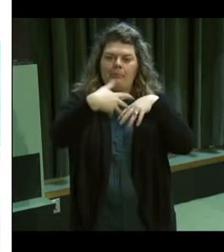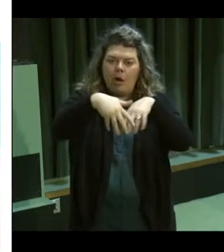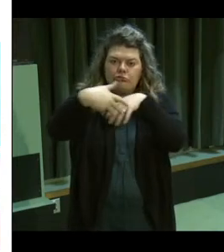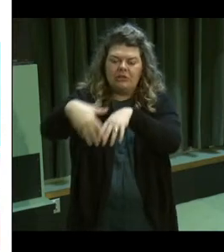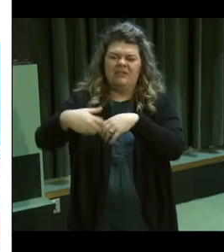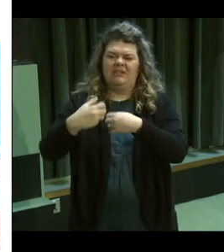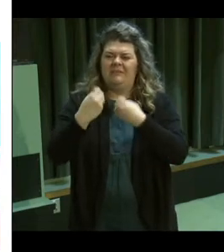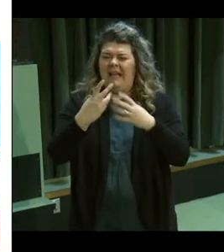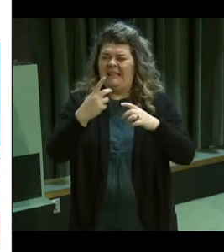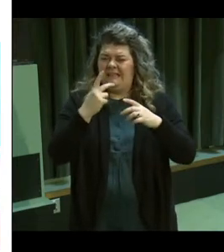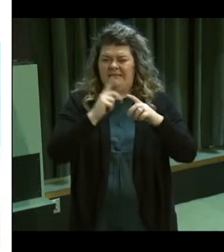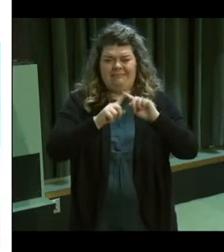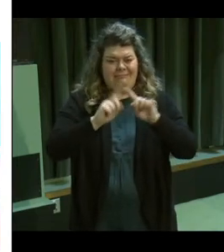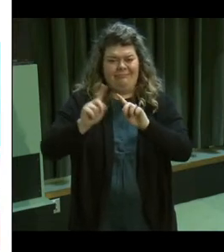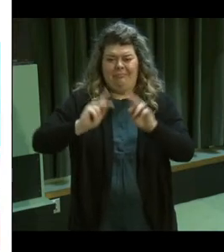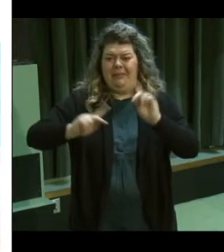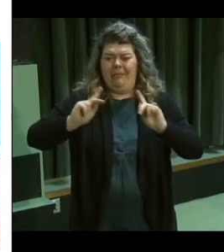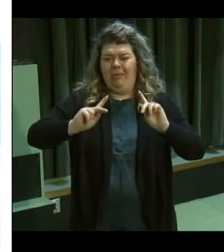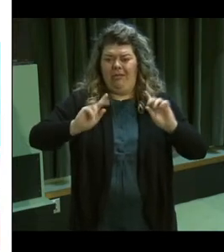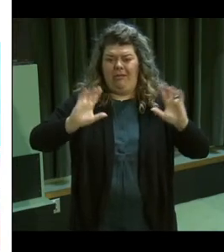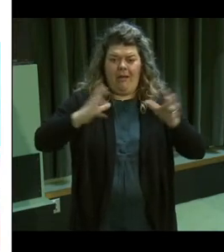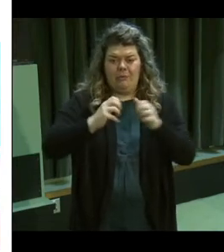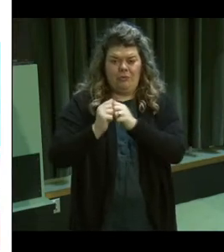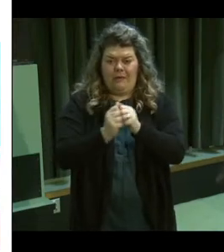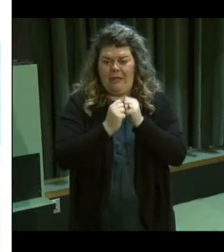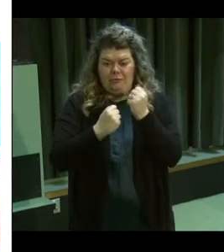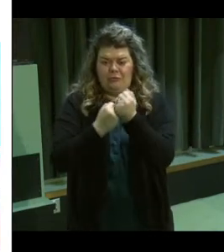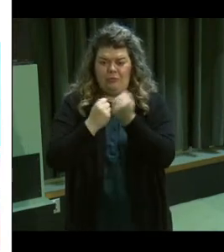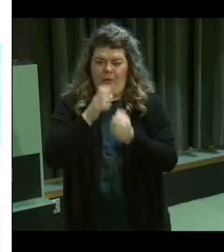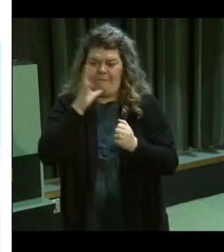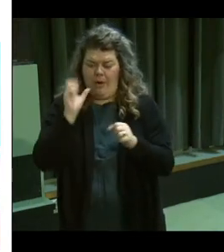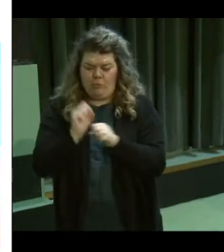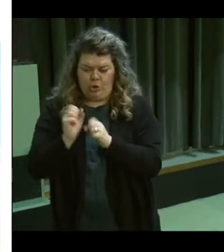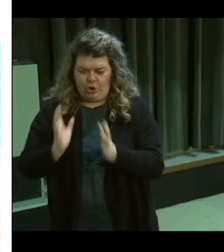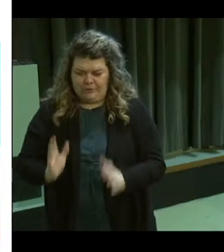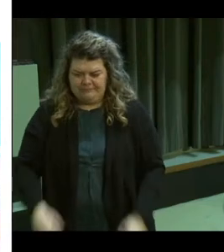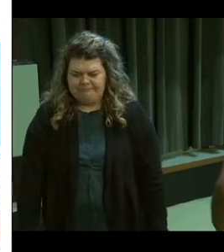and it's just seeing so many different groups of people